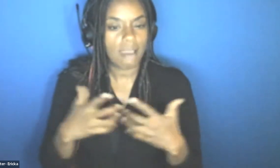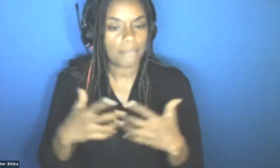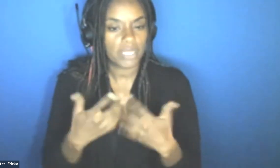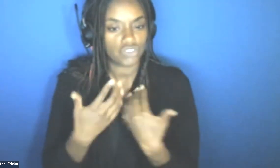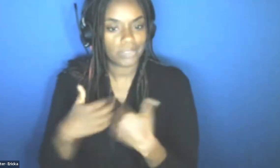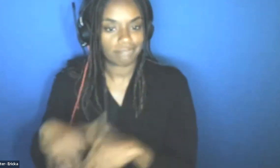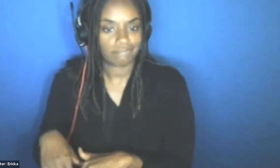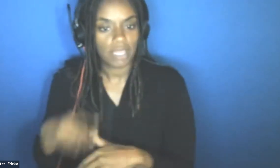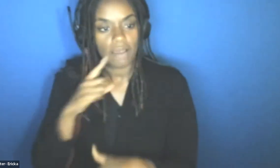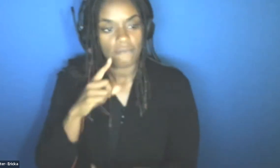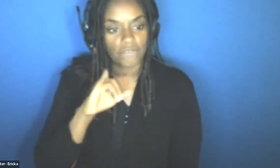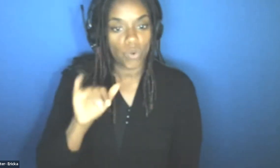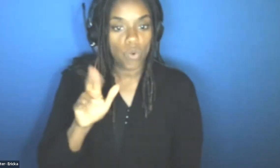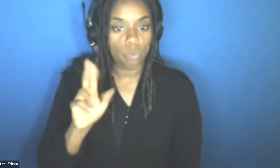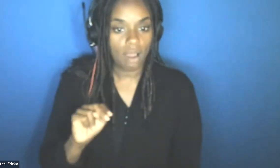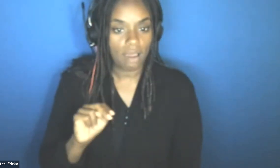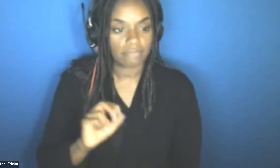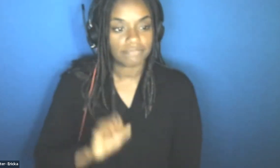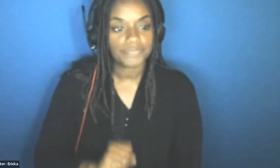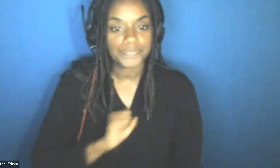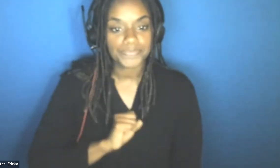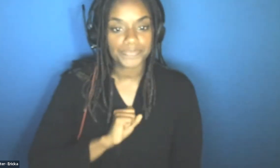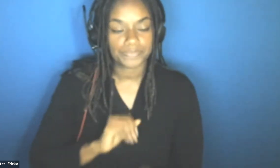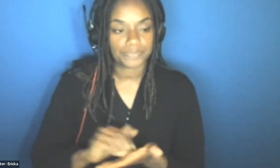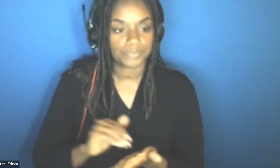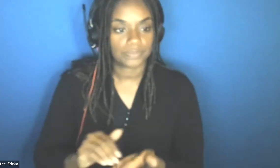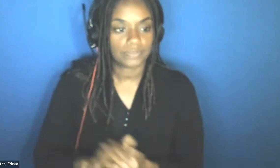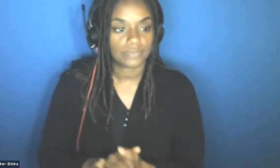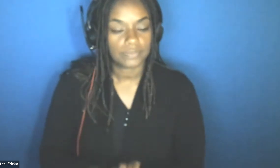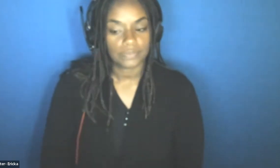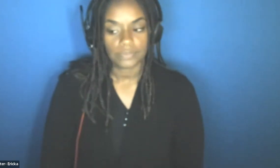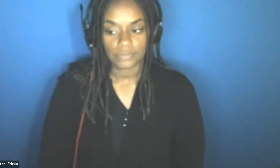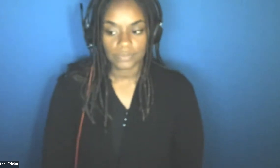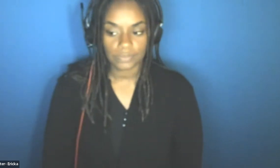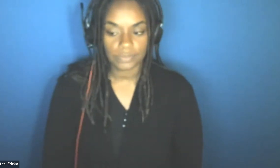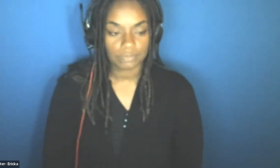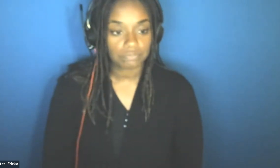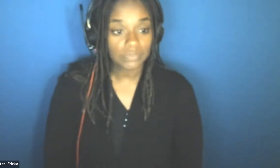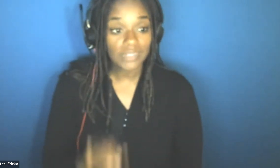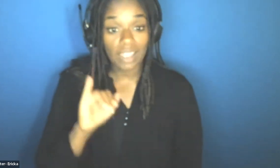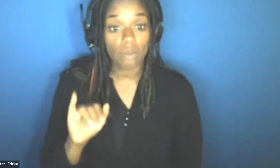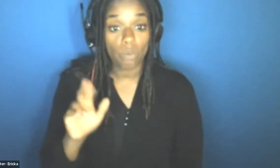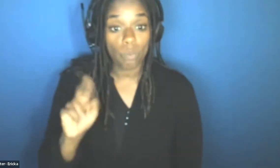And James does have the right to talk with his employer about this accommodation and the employer has a right to engage in the interactive process.